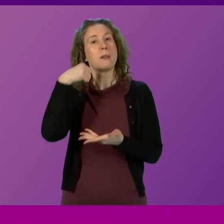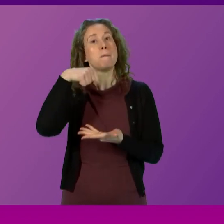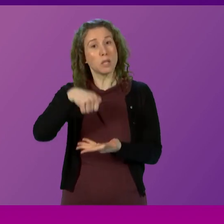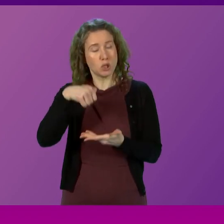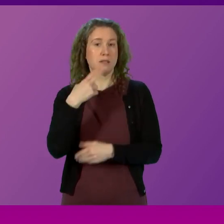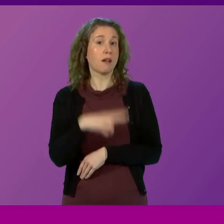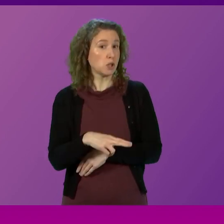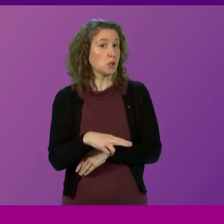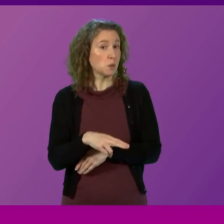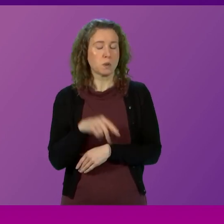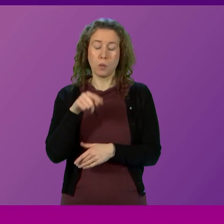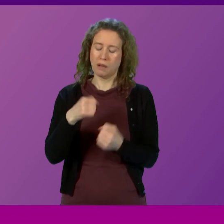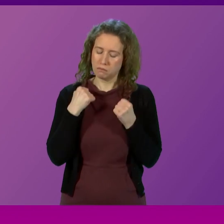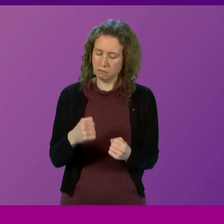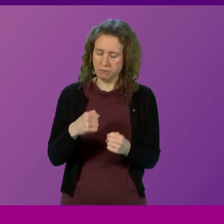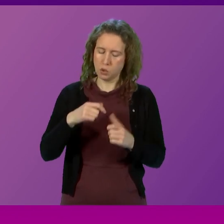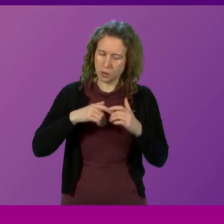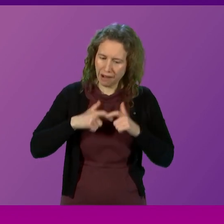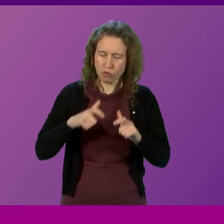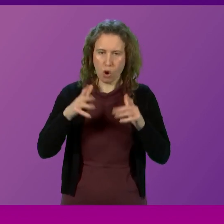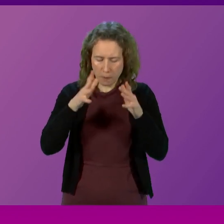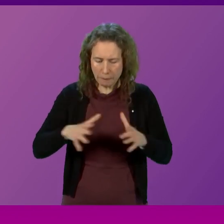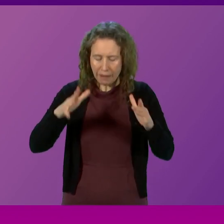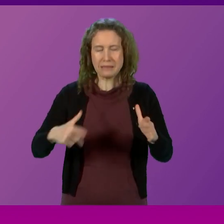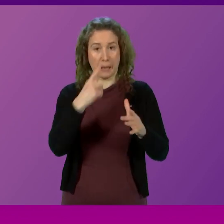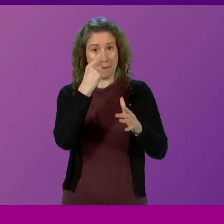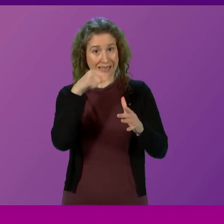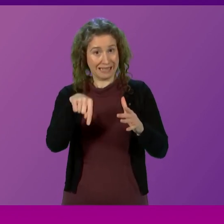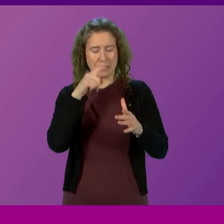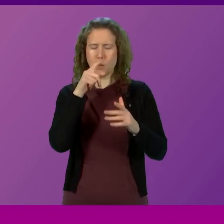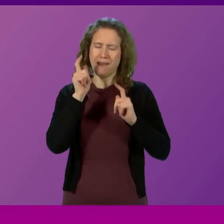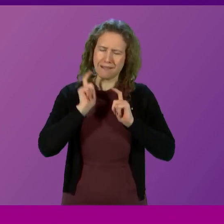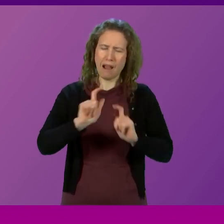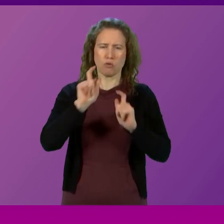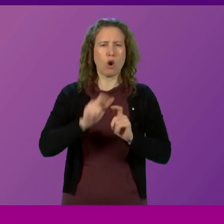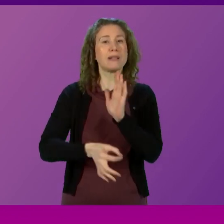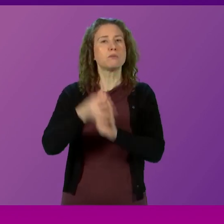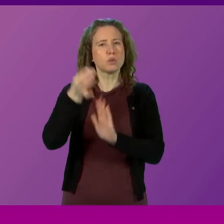is to continue to build capacity so that we continue to improve treatment for patients